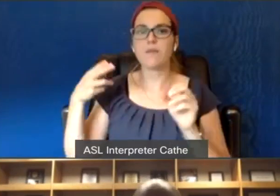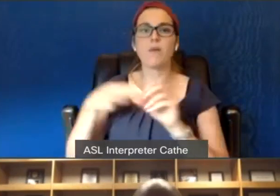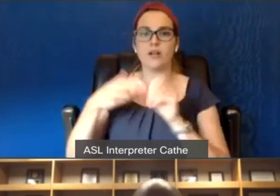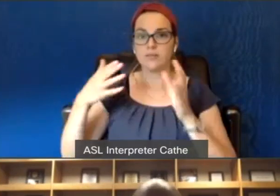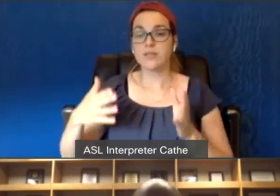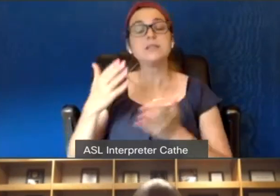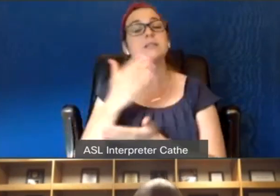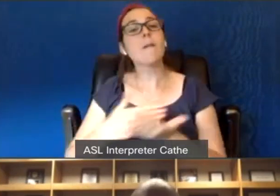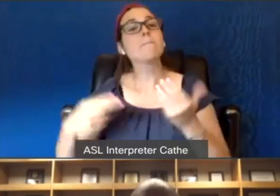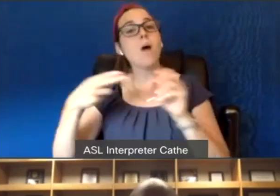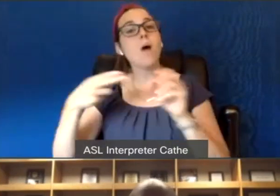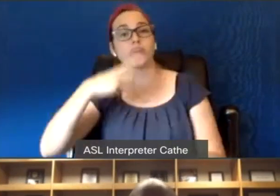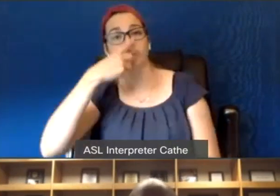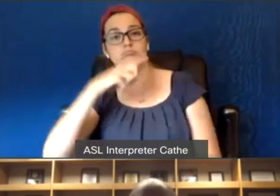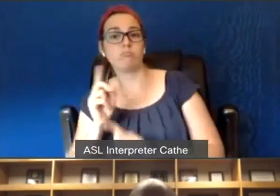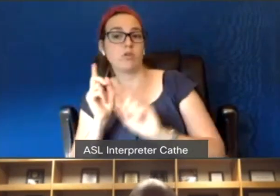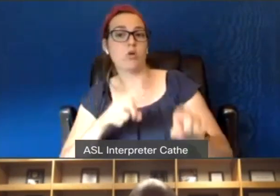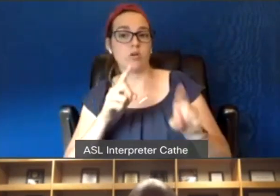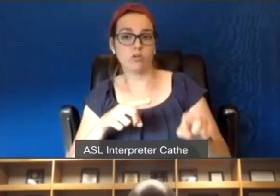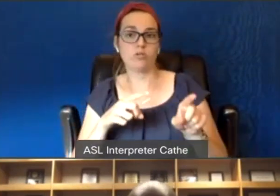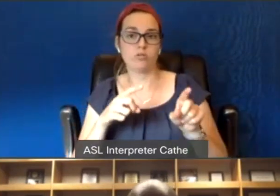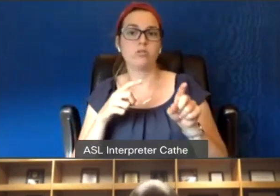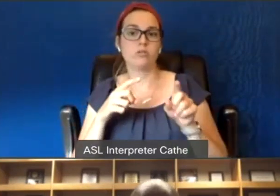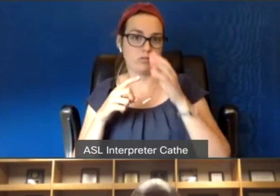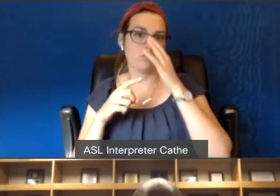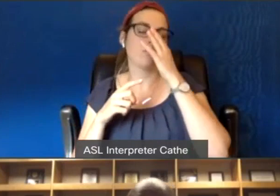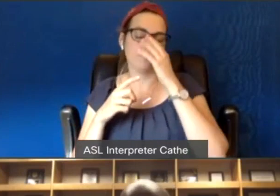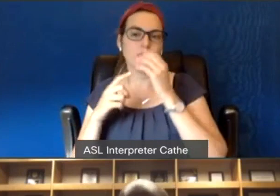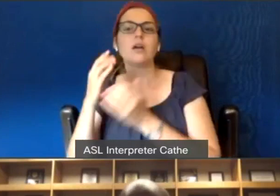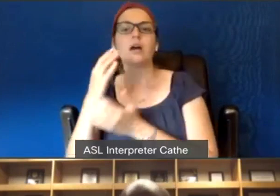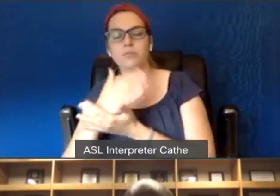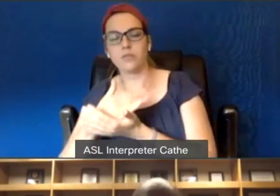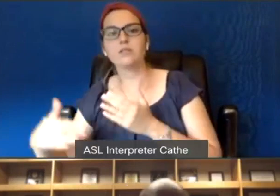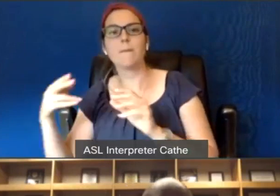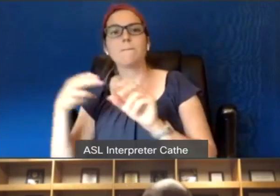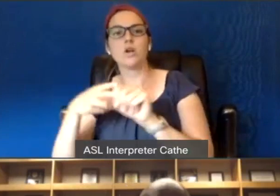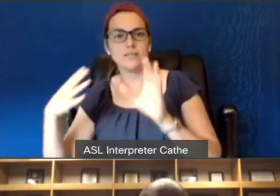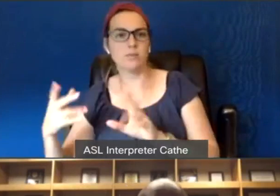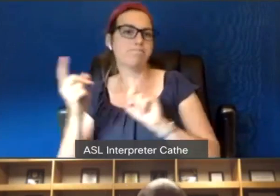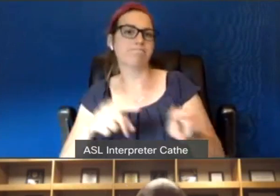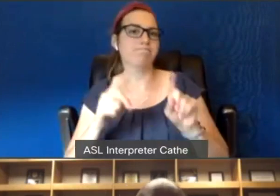but let's say someone is well within their recovery and coming to court and coming to treatment and missing work